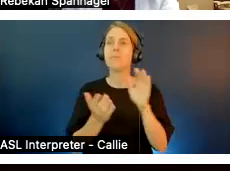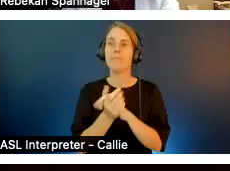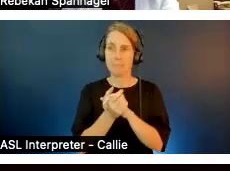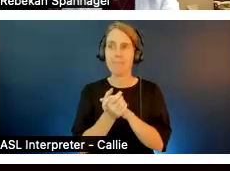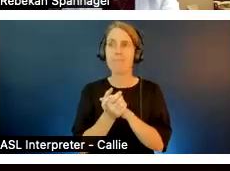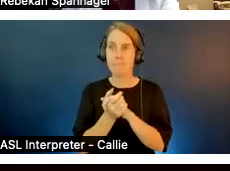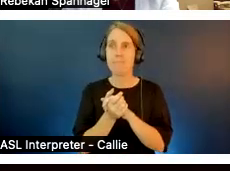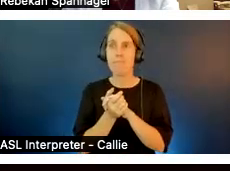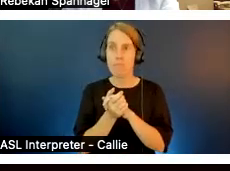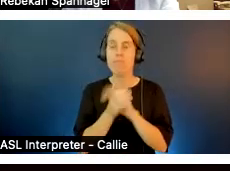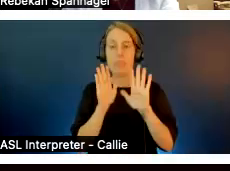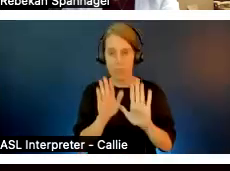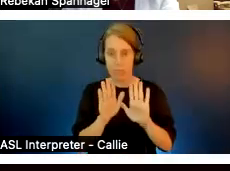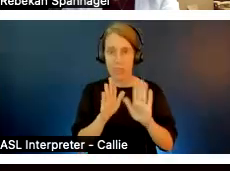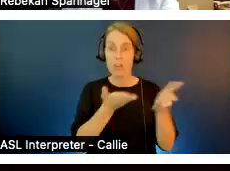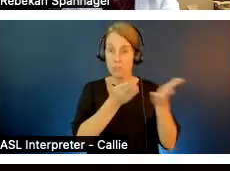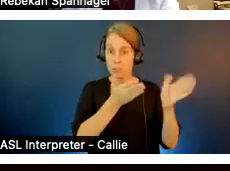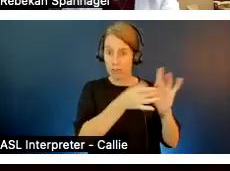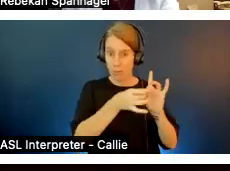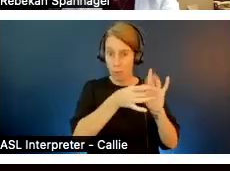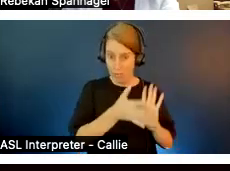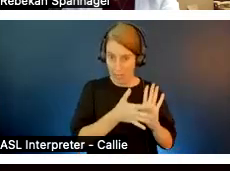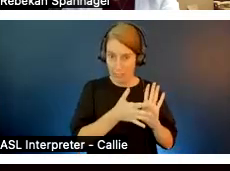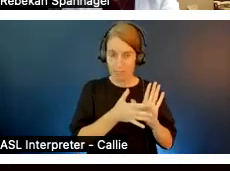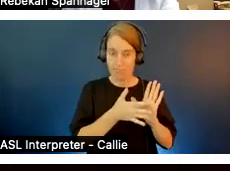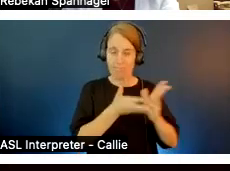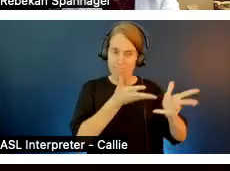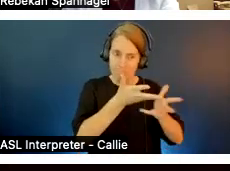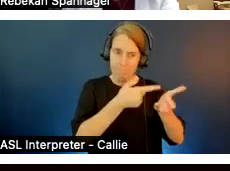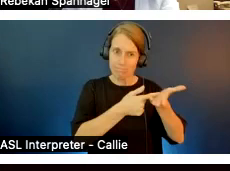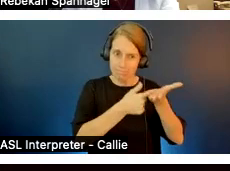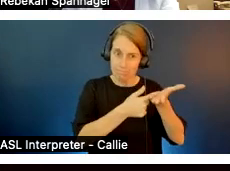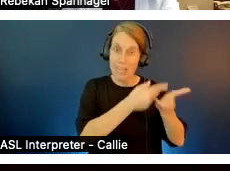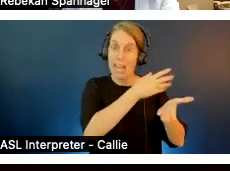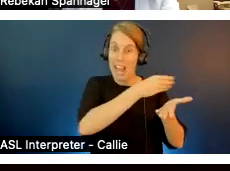you have talked with your service coordinator and you also have reported to the agency